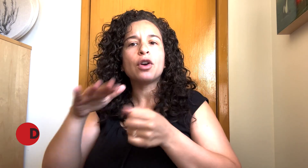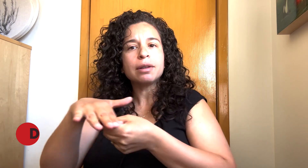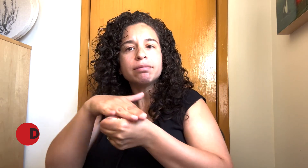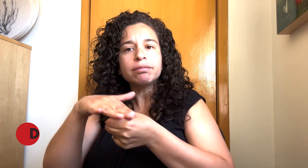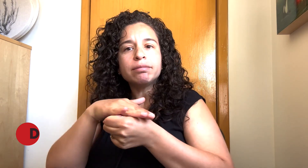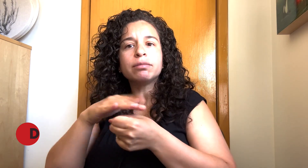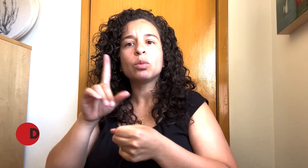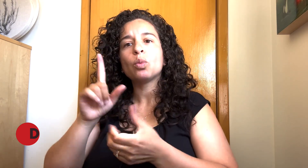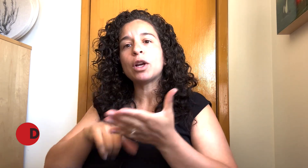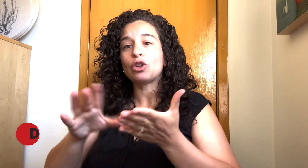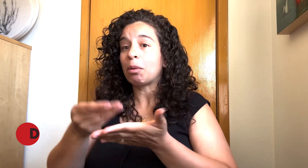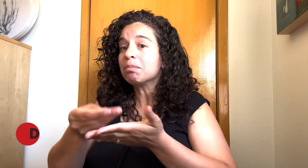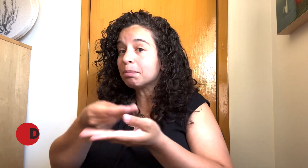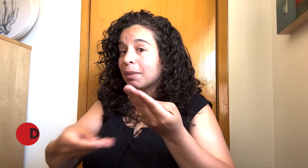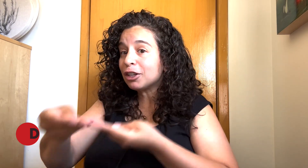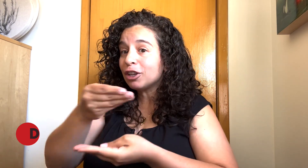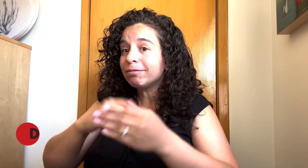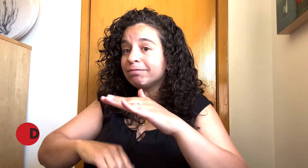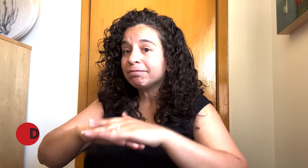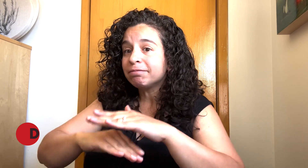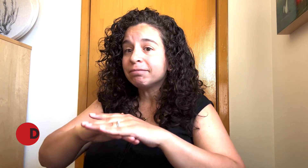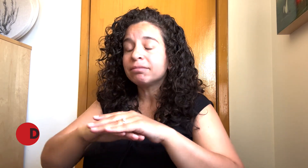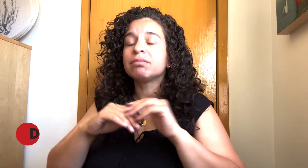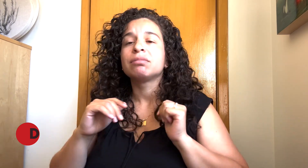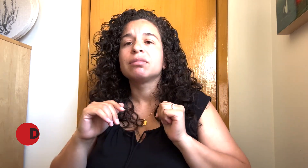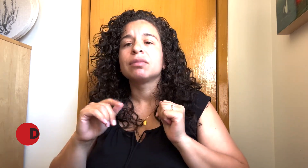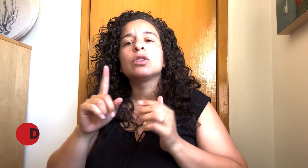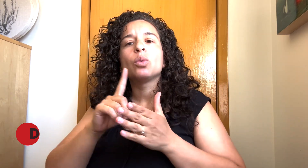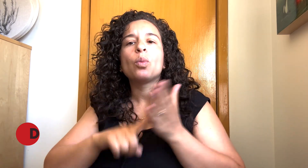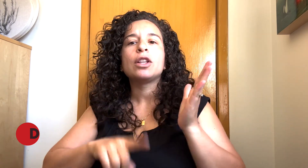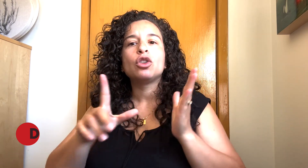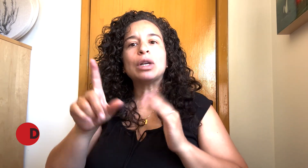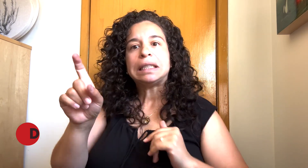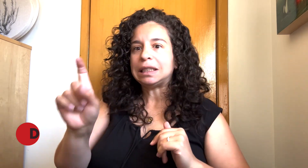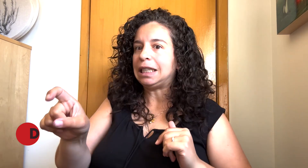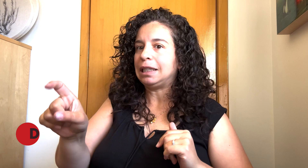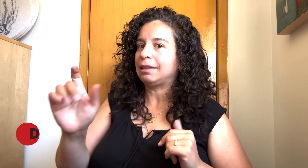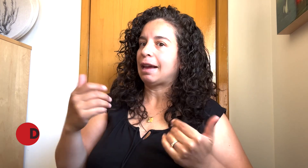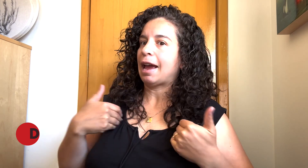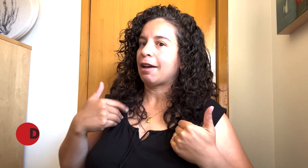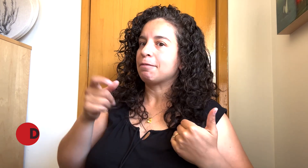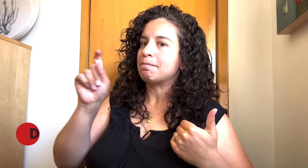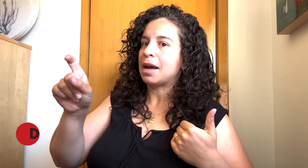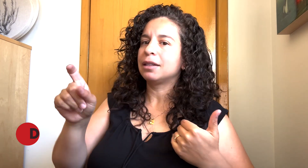I investigate which area they want, their budgets, what their